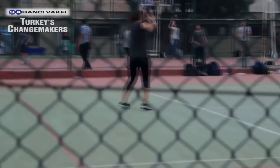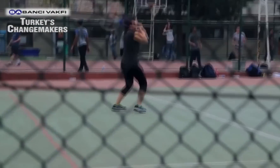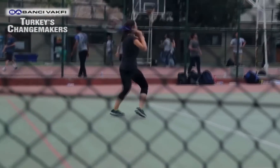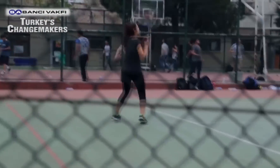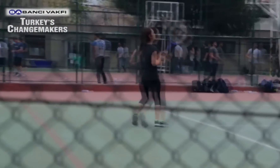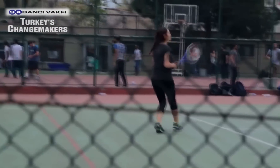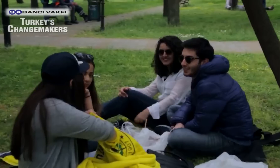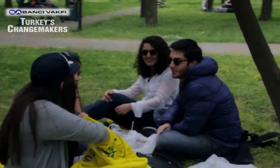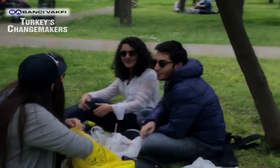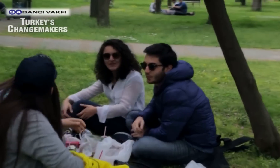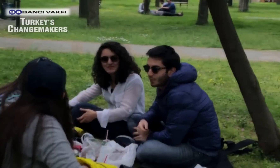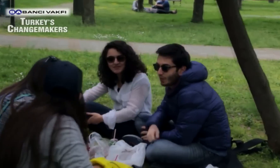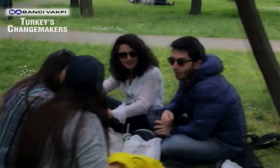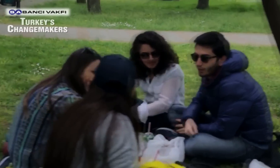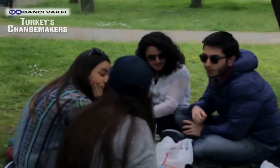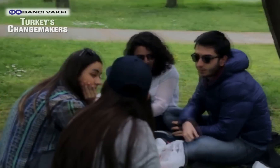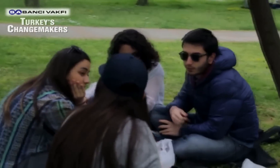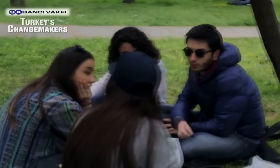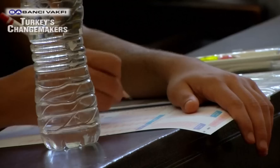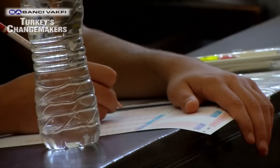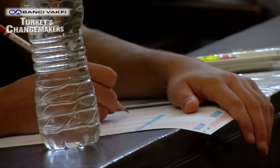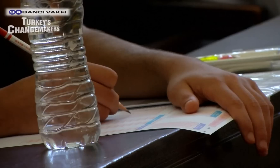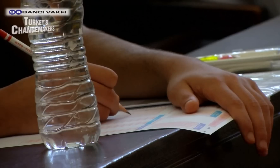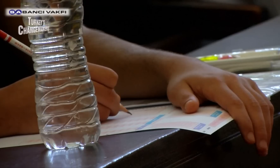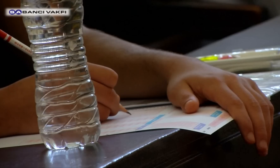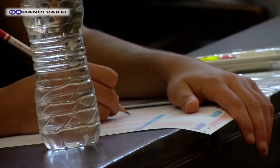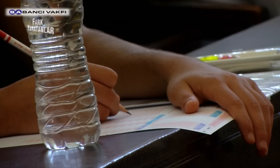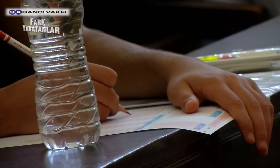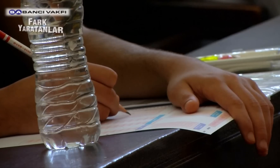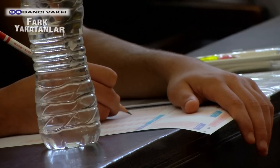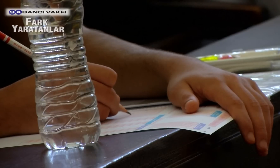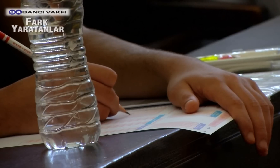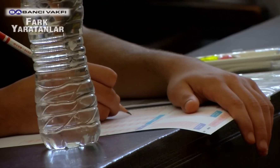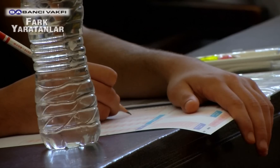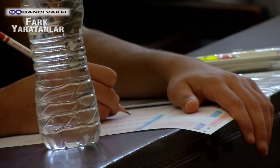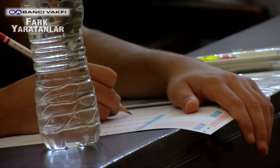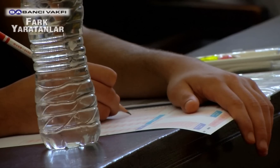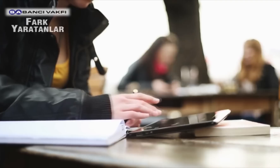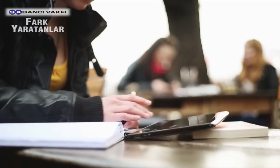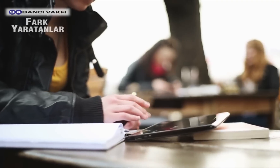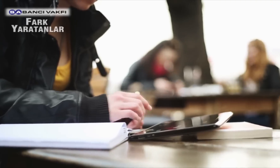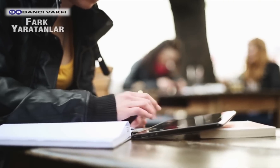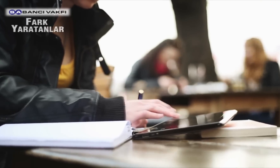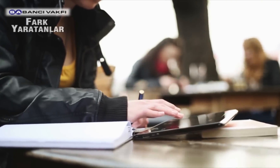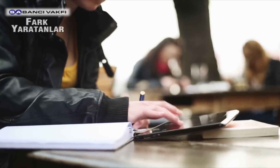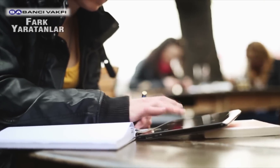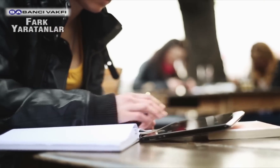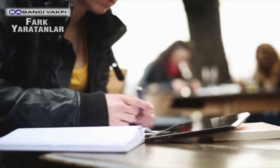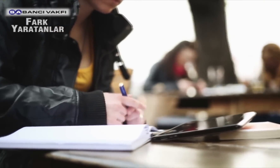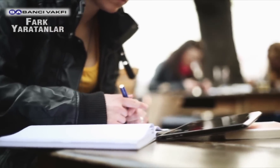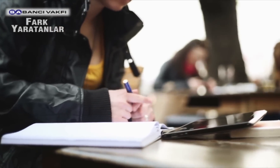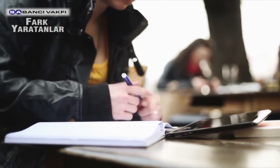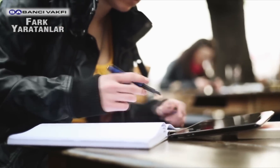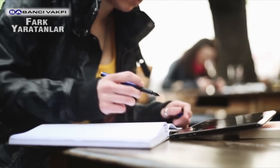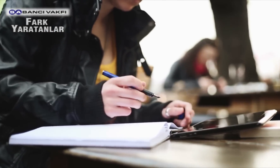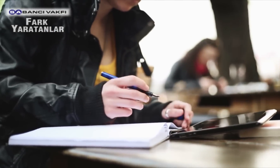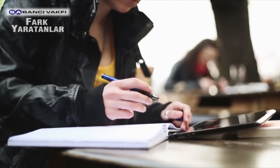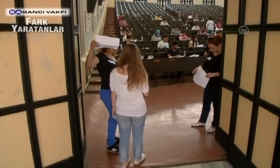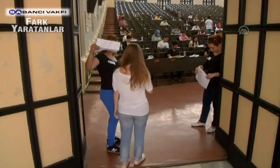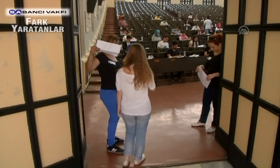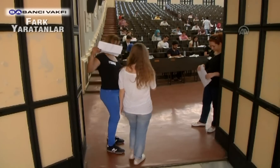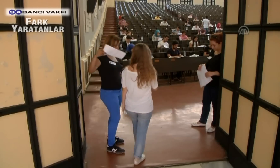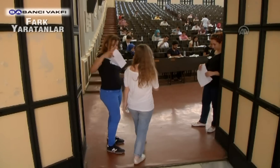Public Personnel Selection Examination for Disabled People (EKPSS), which is a central exam for the employment of disabled people…